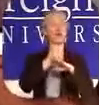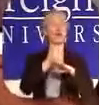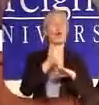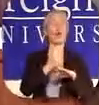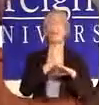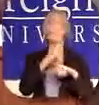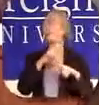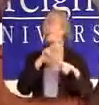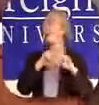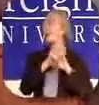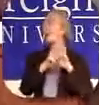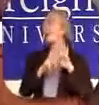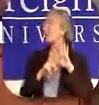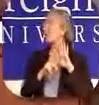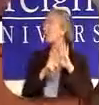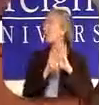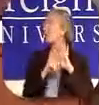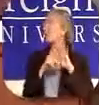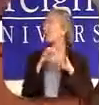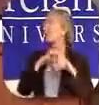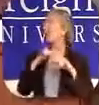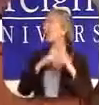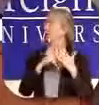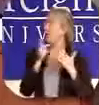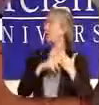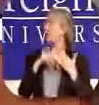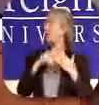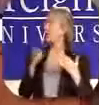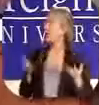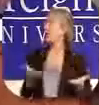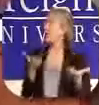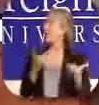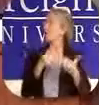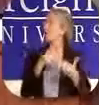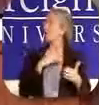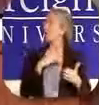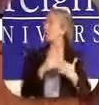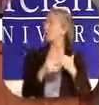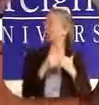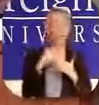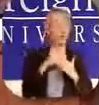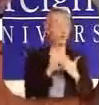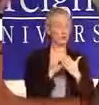And you know, here I just realized that I should have employees and staff Sorry about that